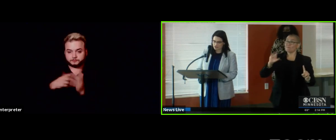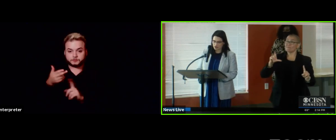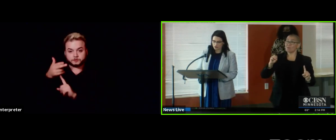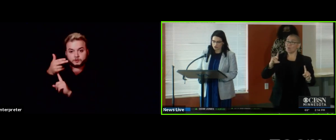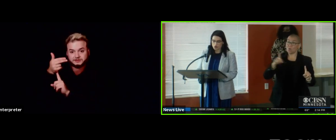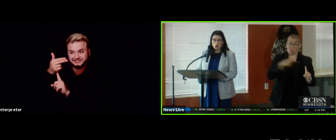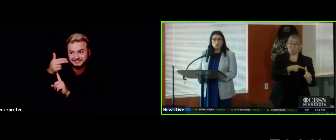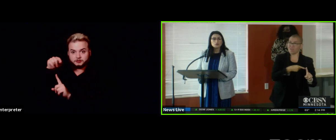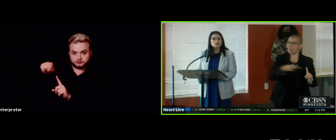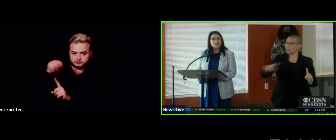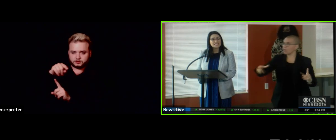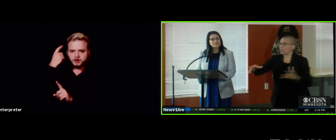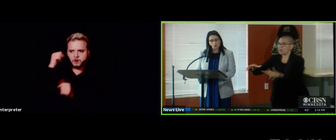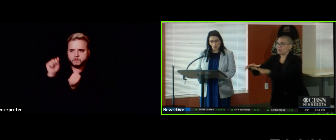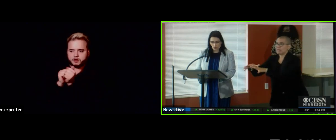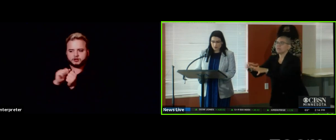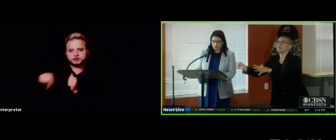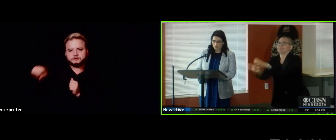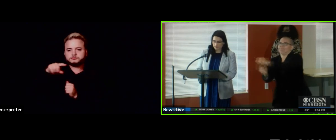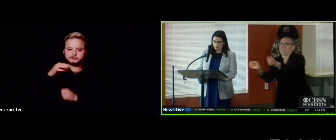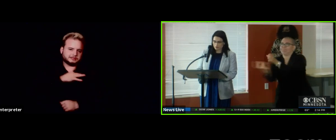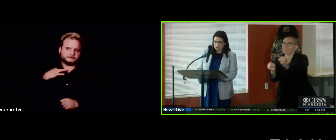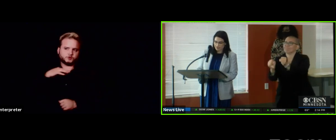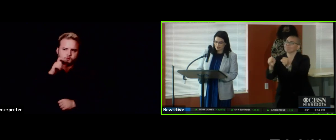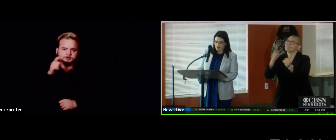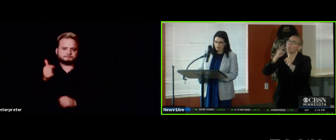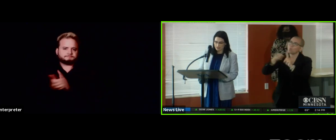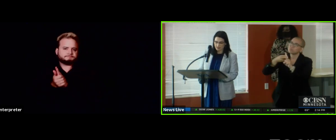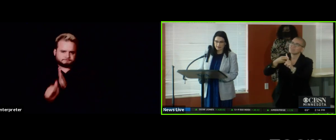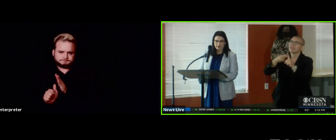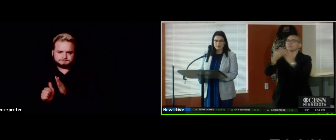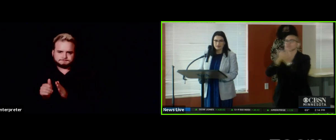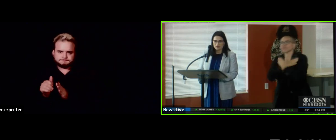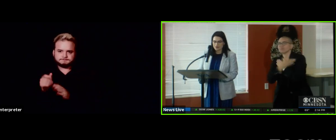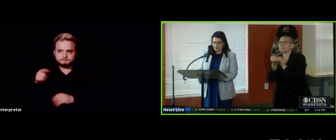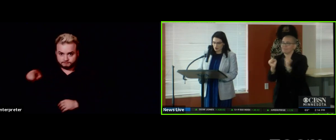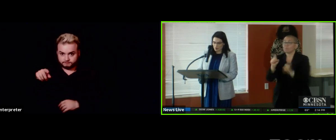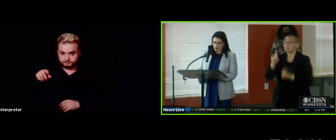dollars will prevent even more people from losing their housing. We thank our partners